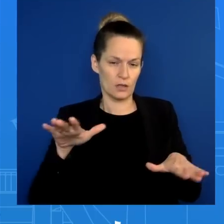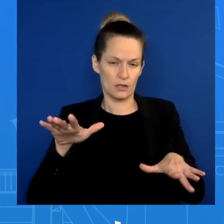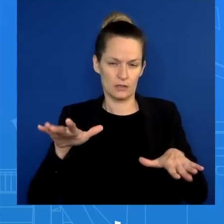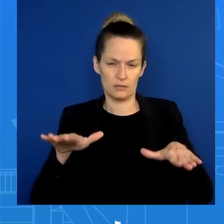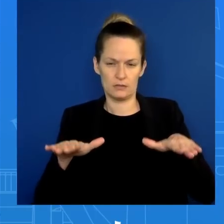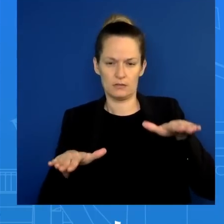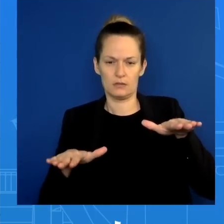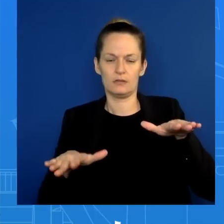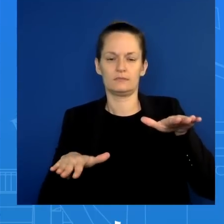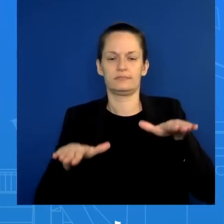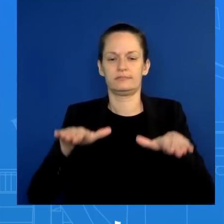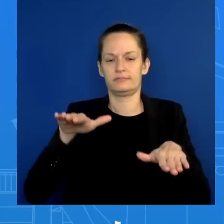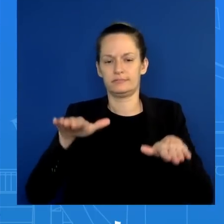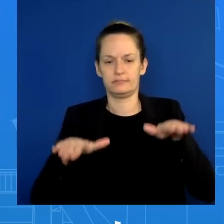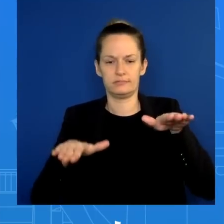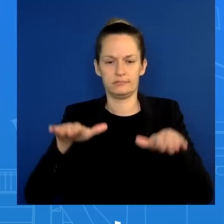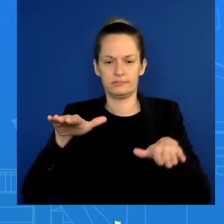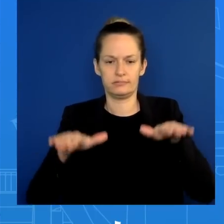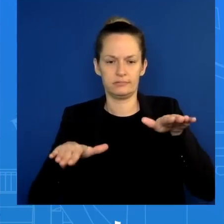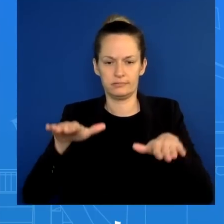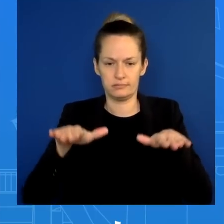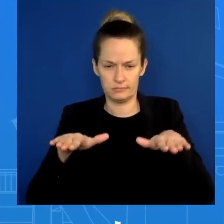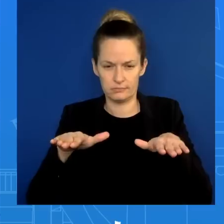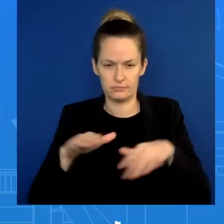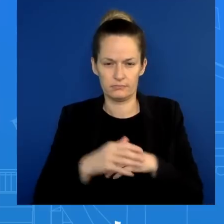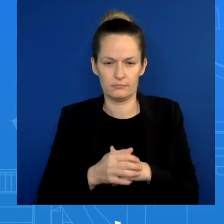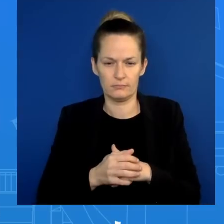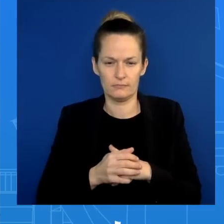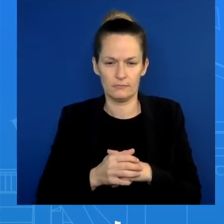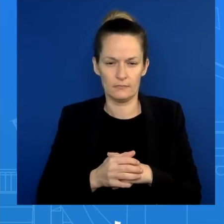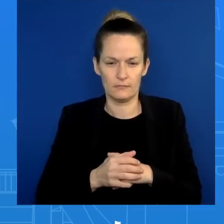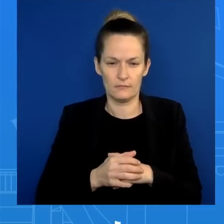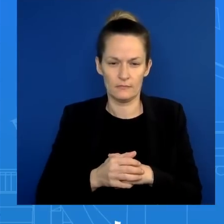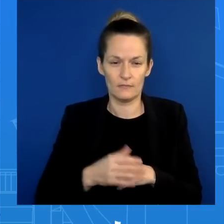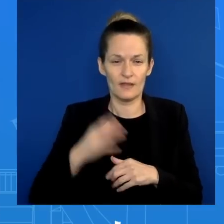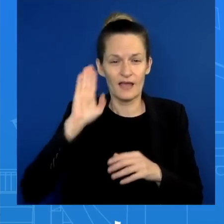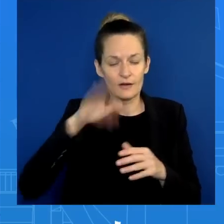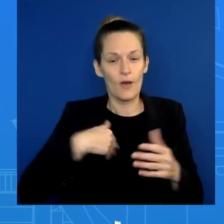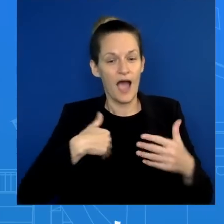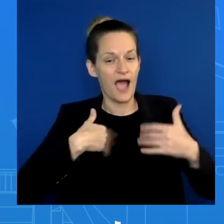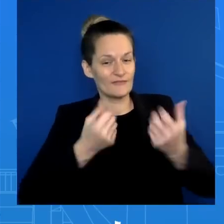that I've I've exhausted you, Michael. That is rare to exhaust you. I know.